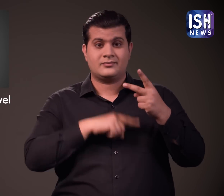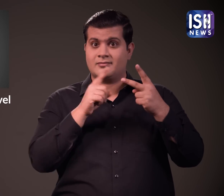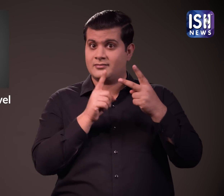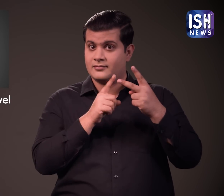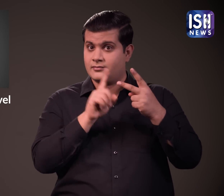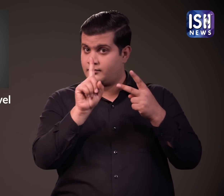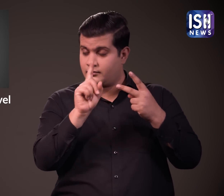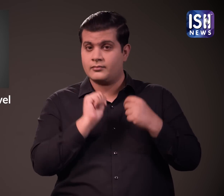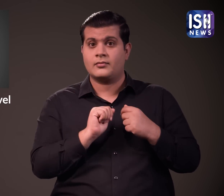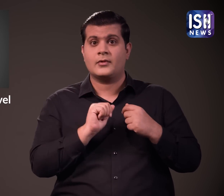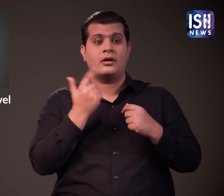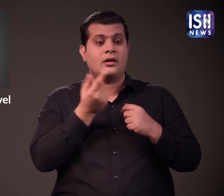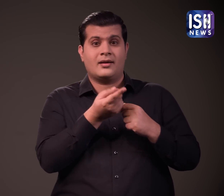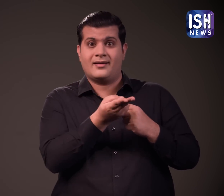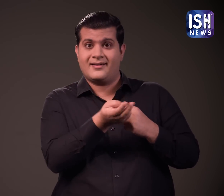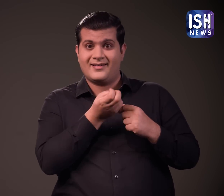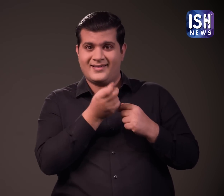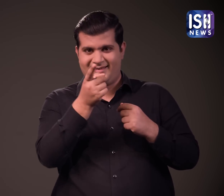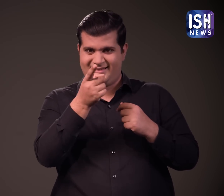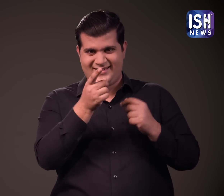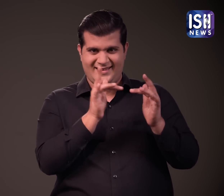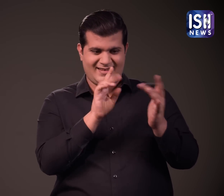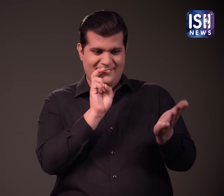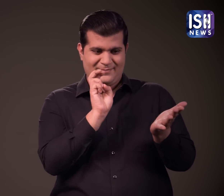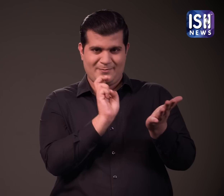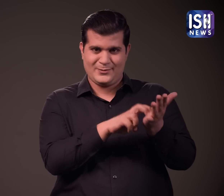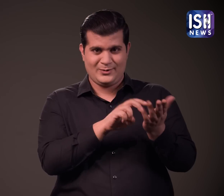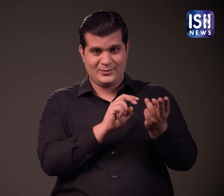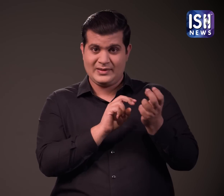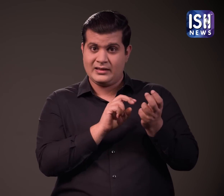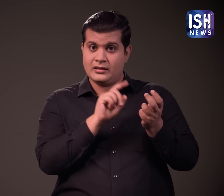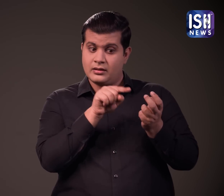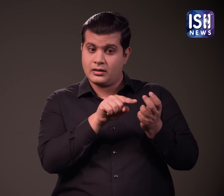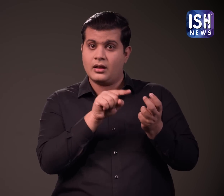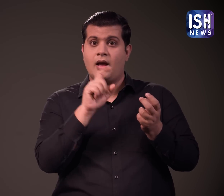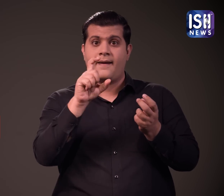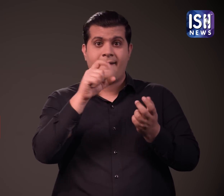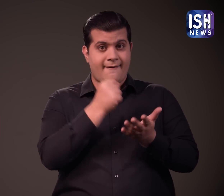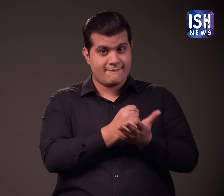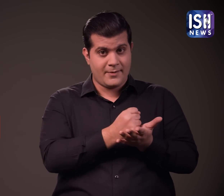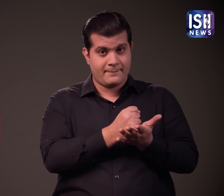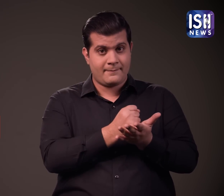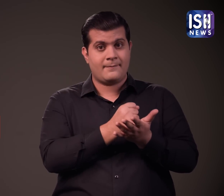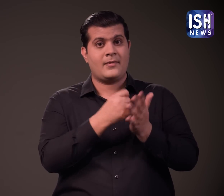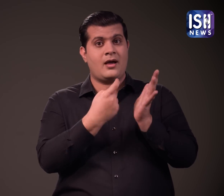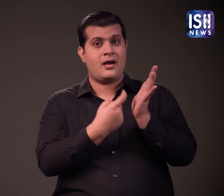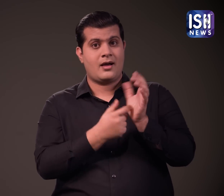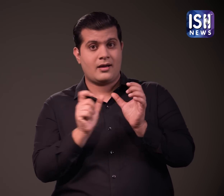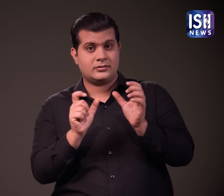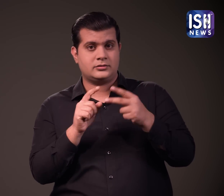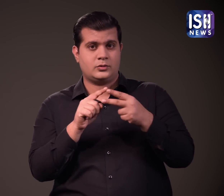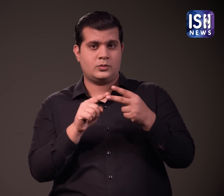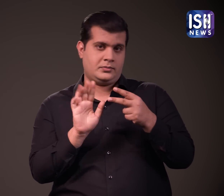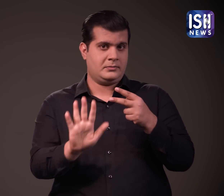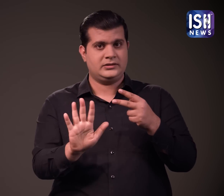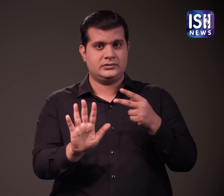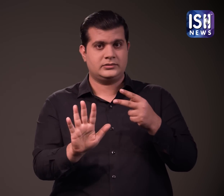(1.2) It is provided only for confirm (CNF) or RAC tickets at the time of booking.